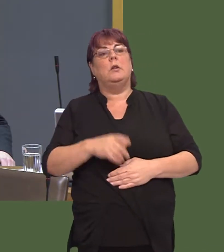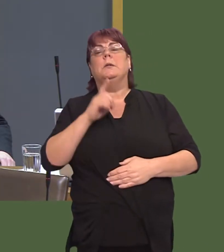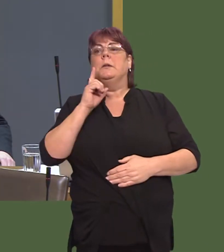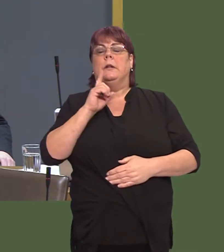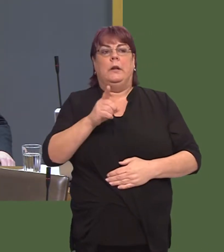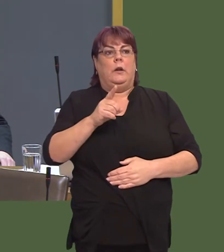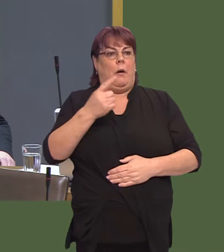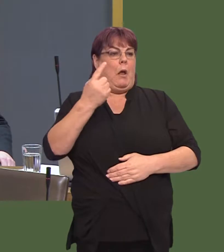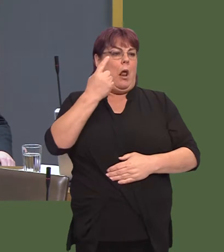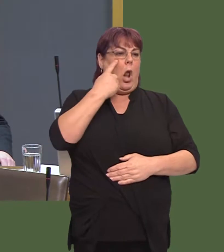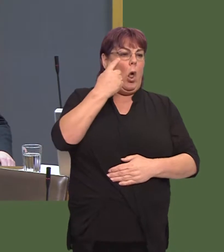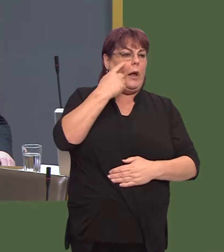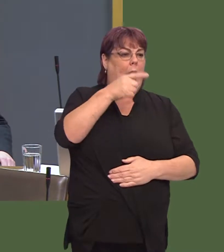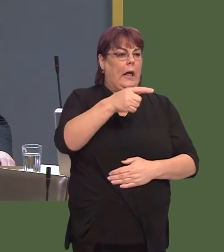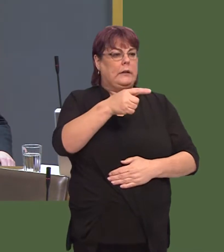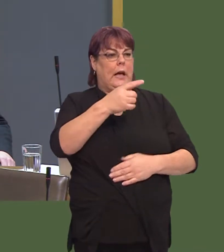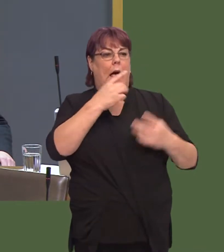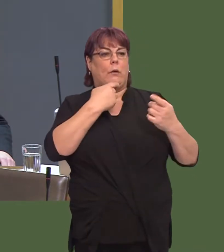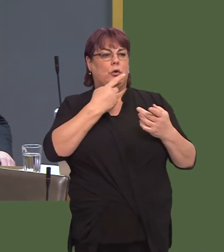use of other substances, like illegal drugs?